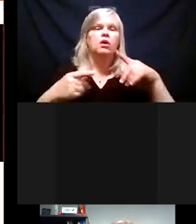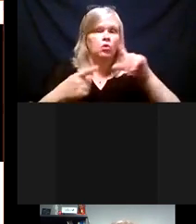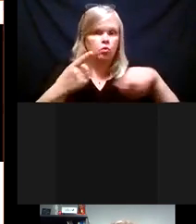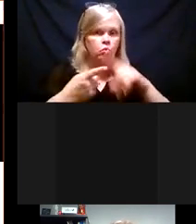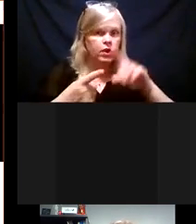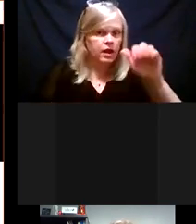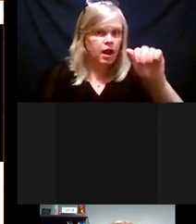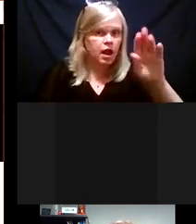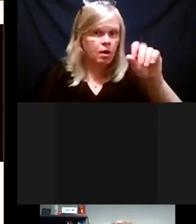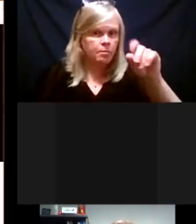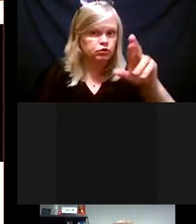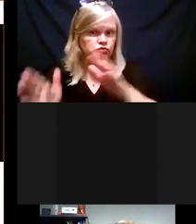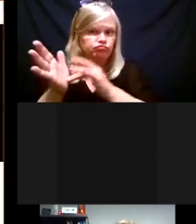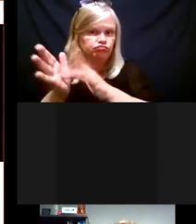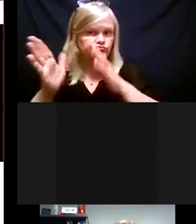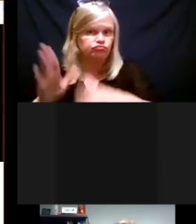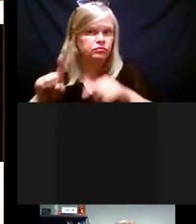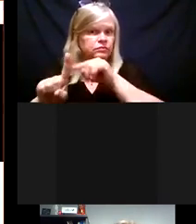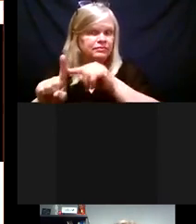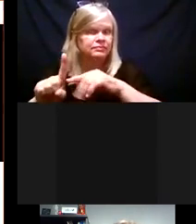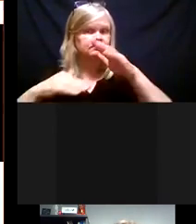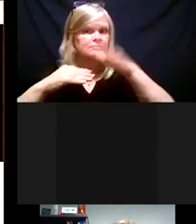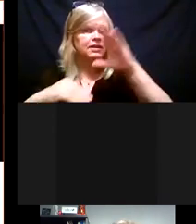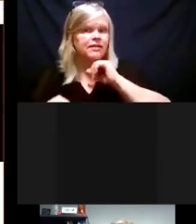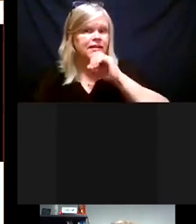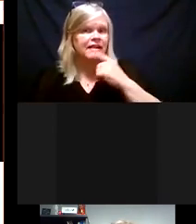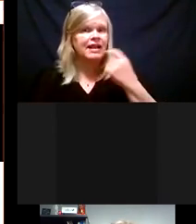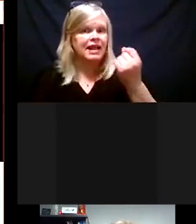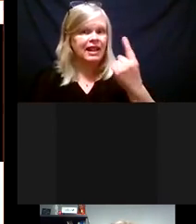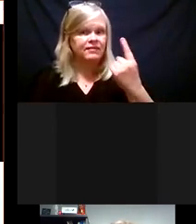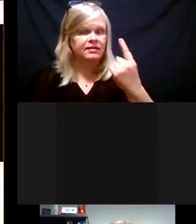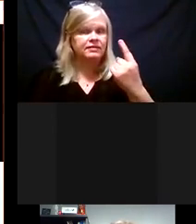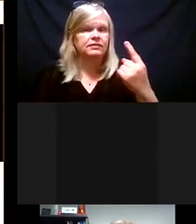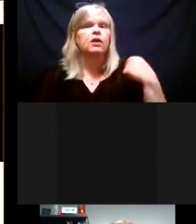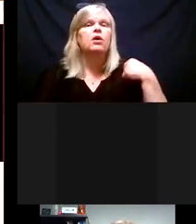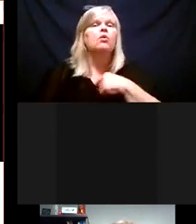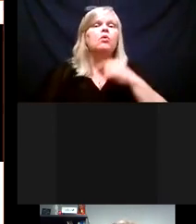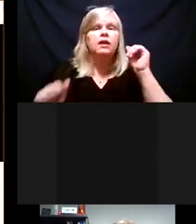WE'RE ABLE TO PROVIDE DIRECT LEGAL REPRESENTATION IN THOSE